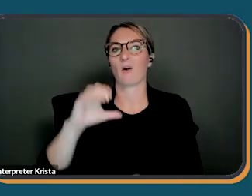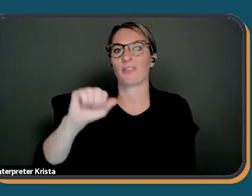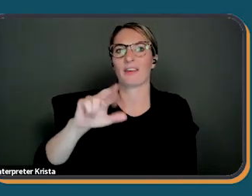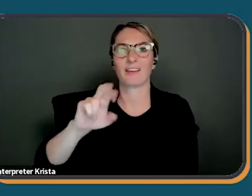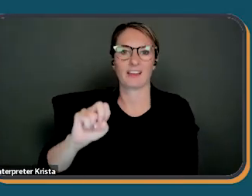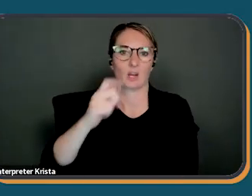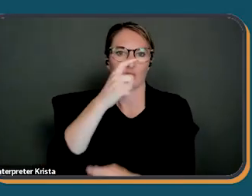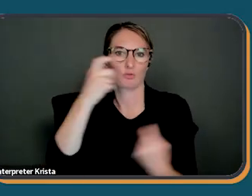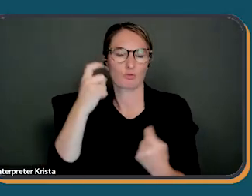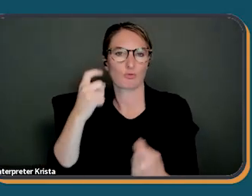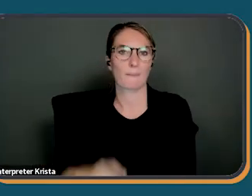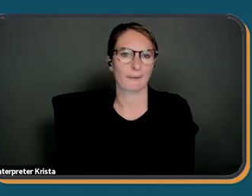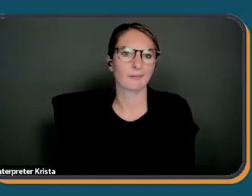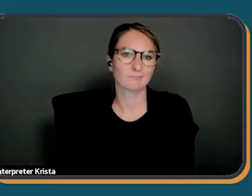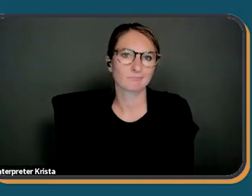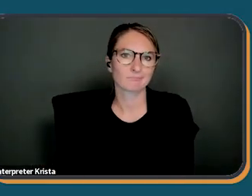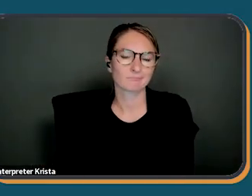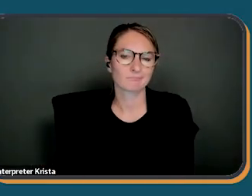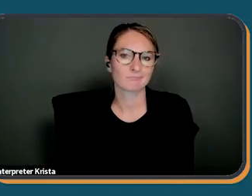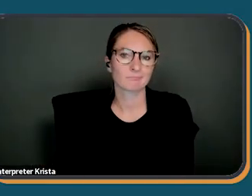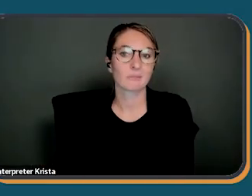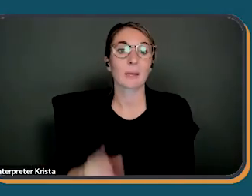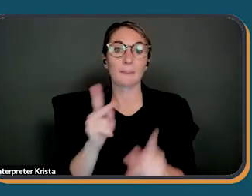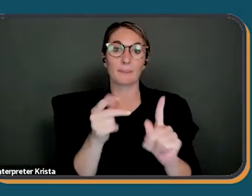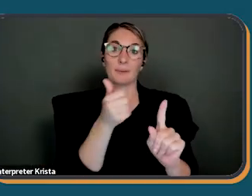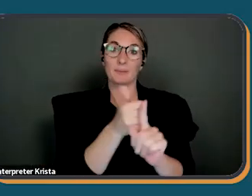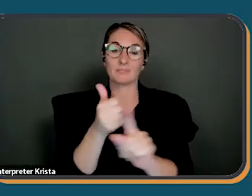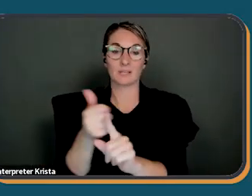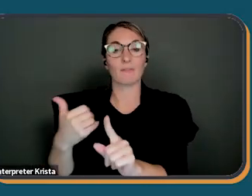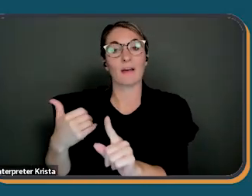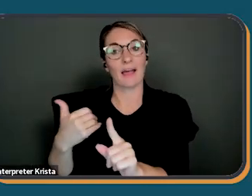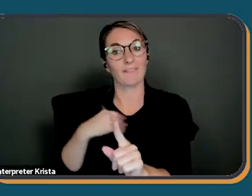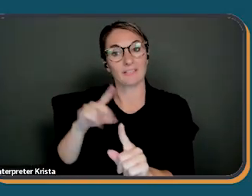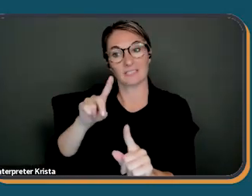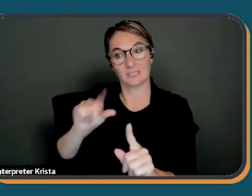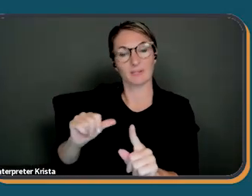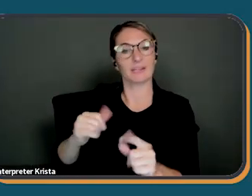often have increased engagement within the healthcare system.